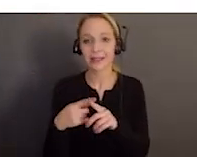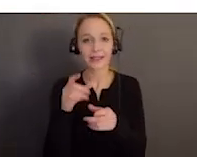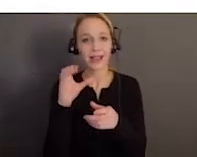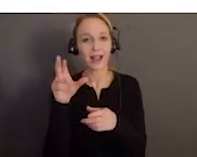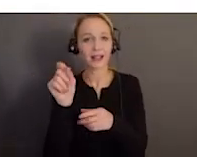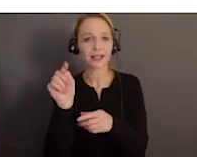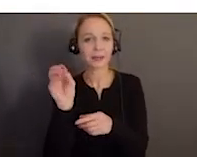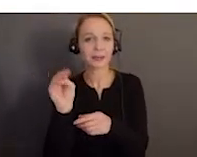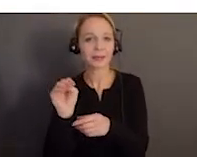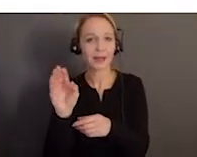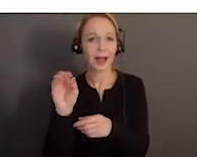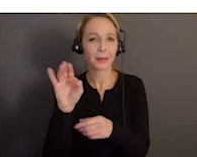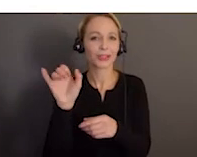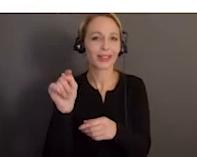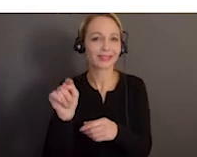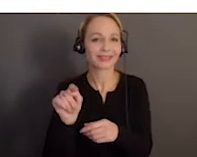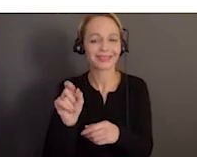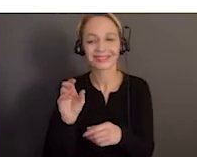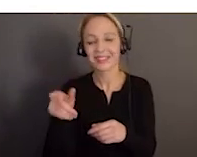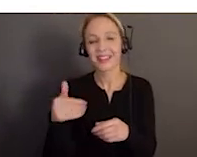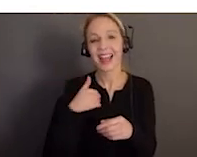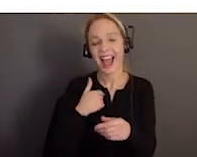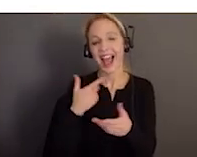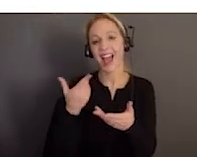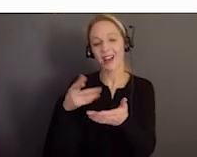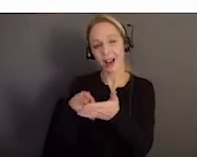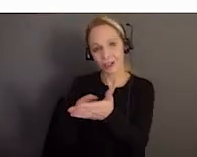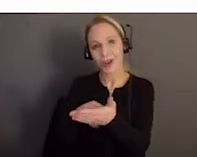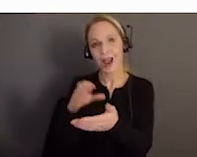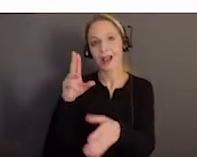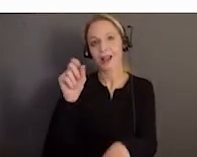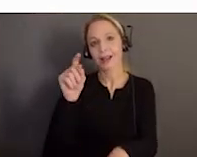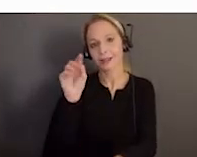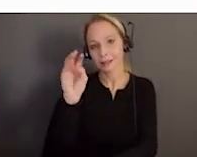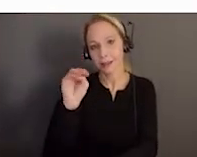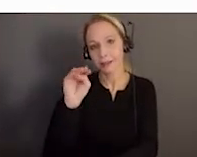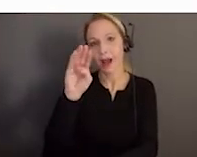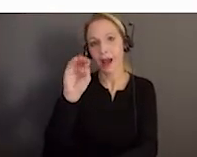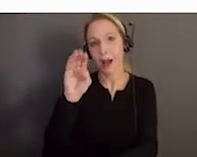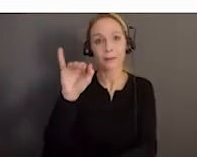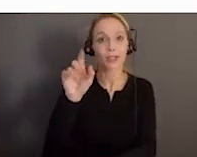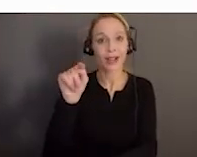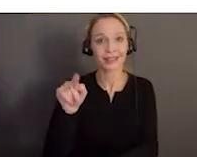IN THIS CASE THERE IS A CONTRACT CUSTOM OBJECT AND PULLING DATA FROM THAT AS WELL.